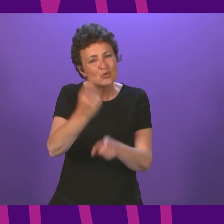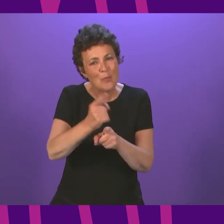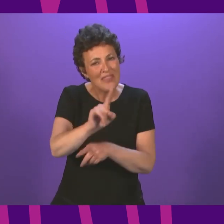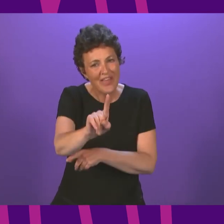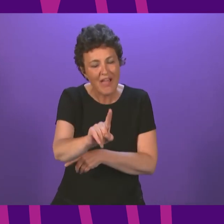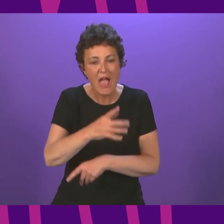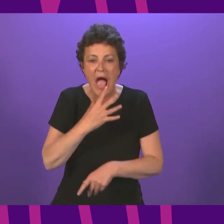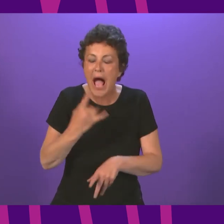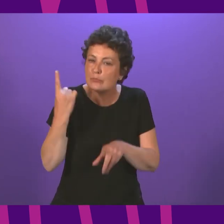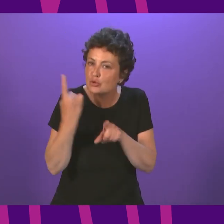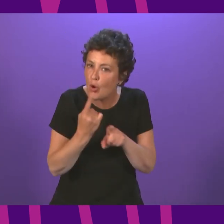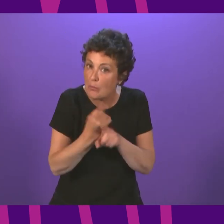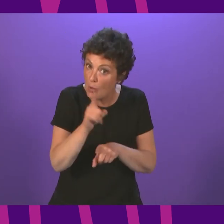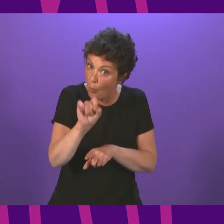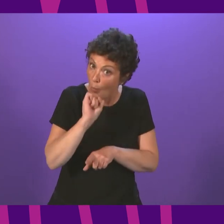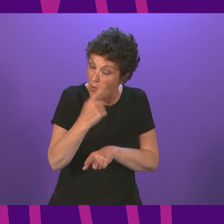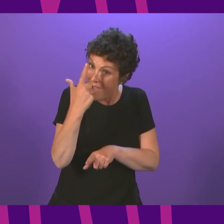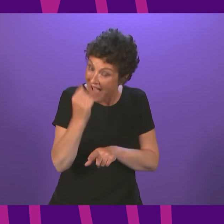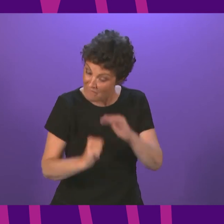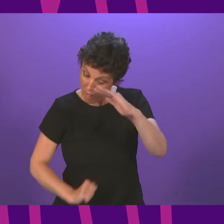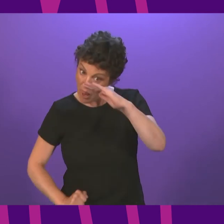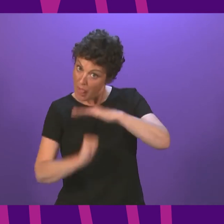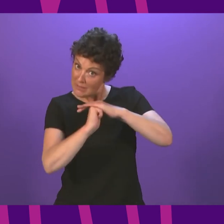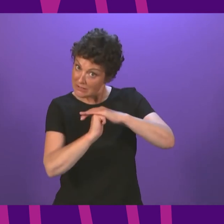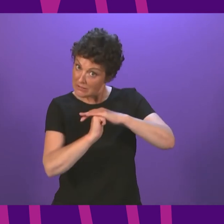In the stage 1 debate on Tuesday, we set out our concerns about the pace at which the legislation